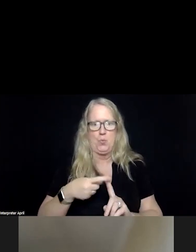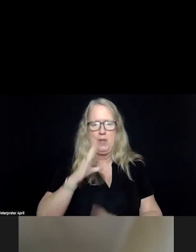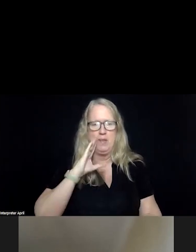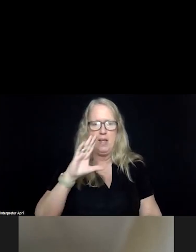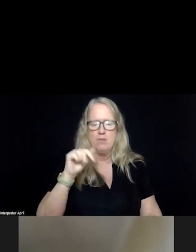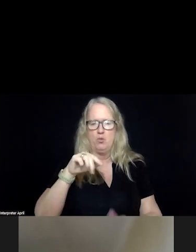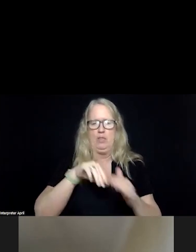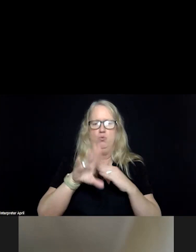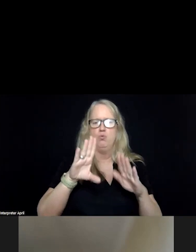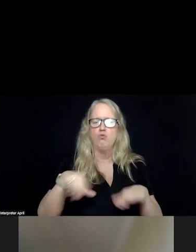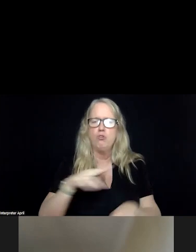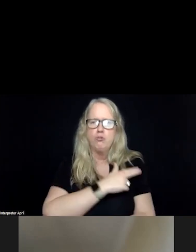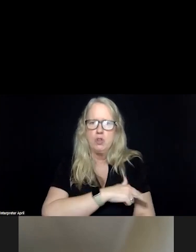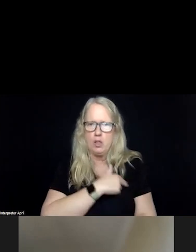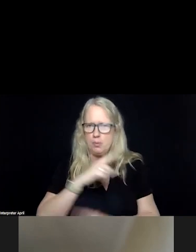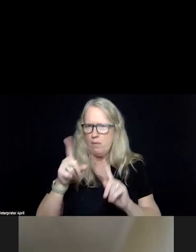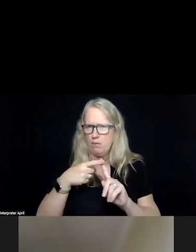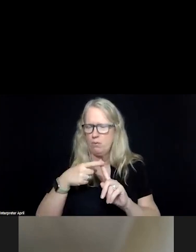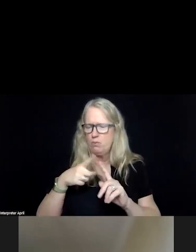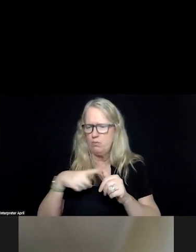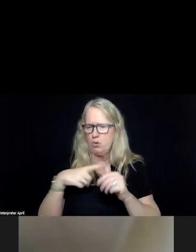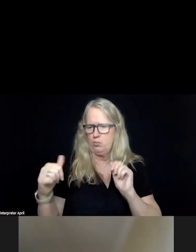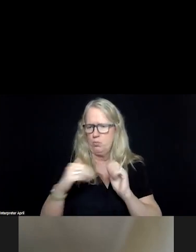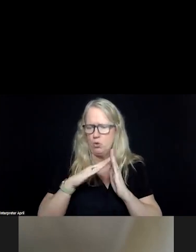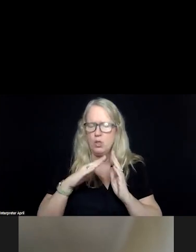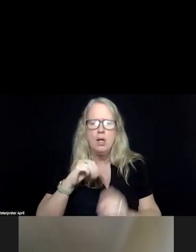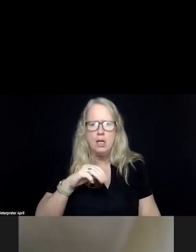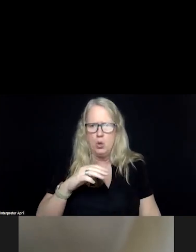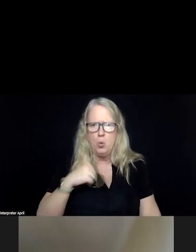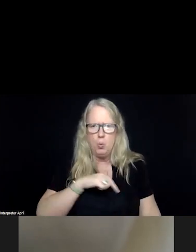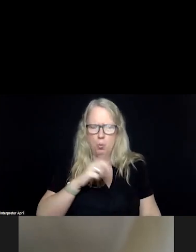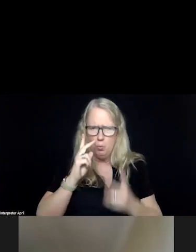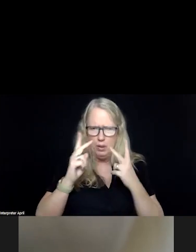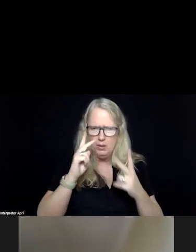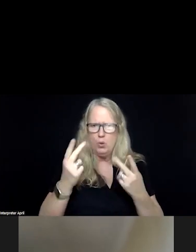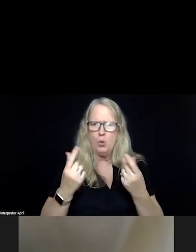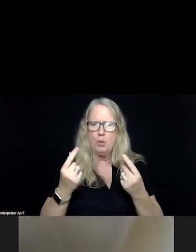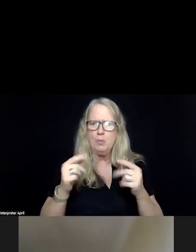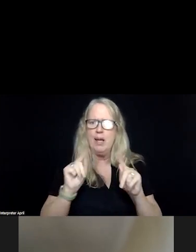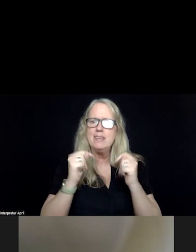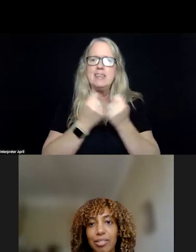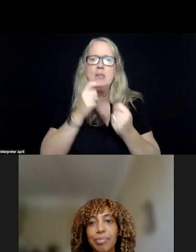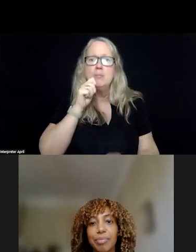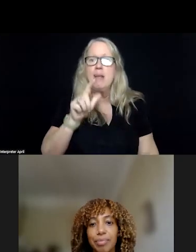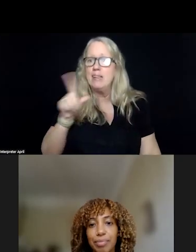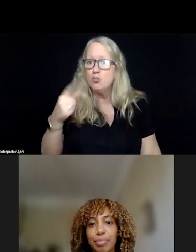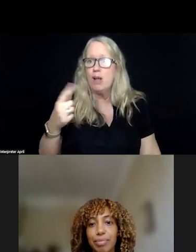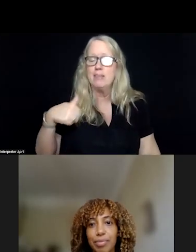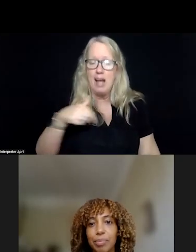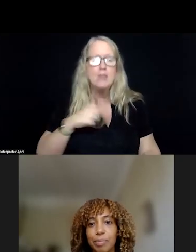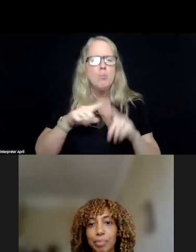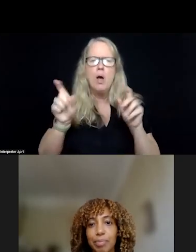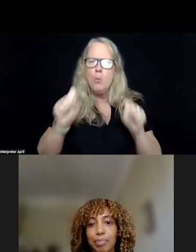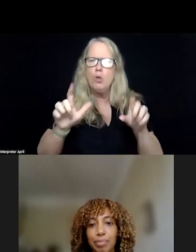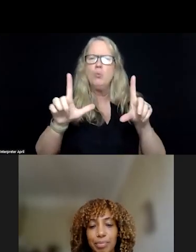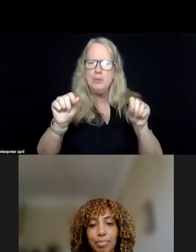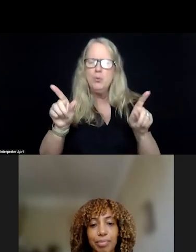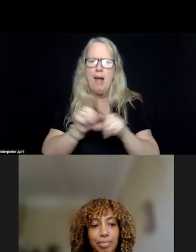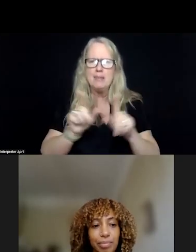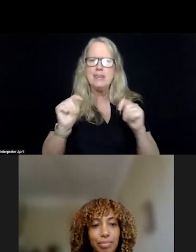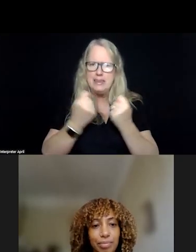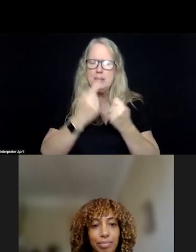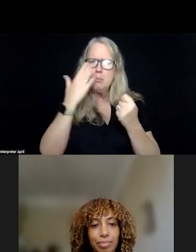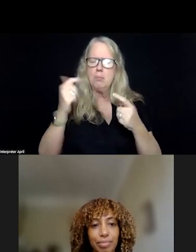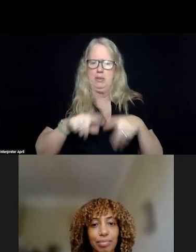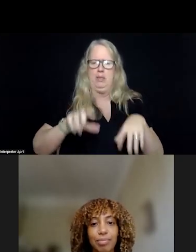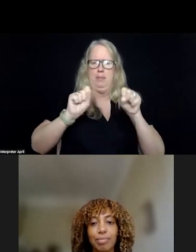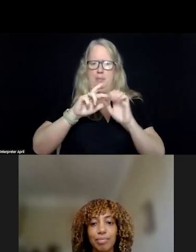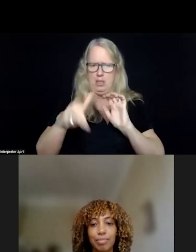HOSPITAL, WE LOOKED AT WHAT WE COULD DO AS A TEAM. WHEN I TOOK OVER THE ROLE AS PRESIDENT,